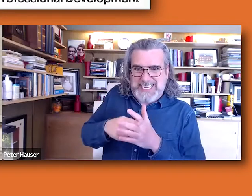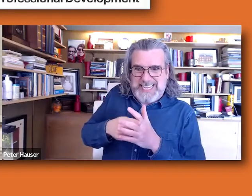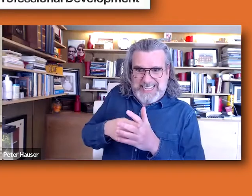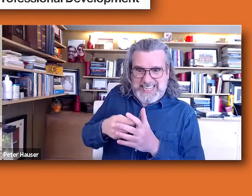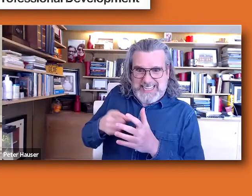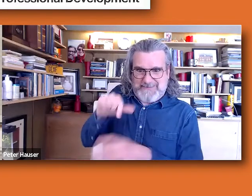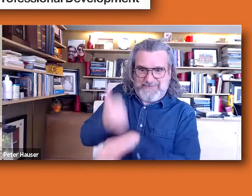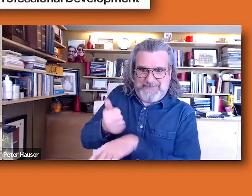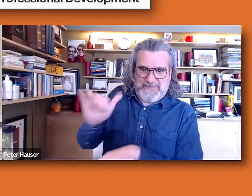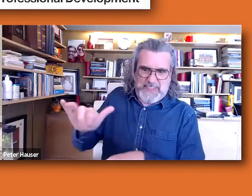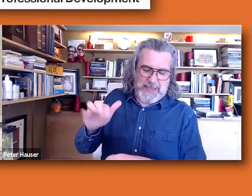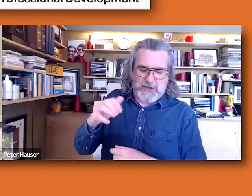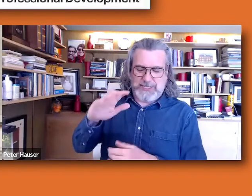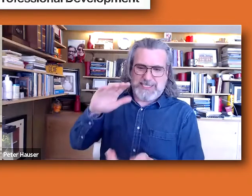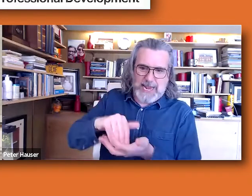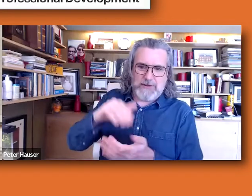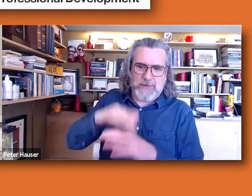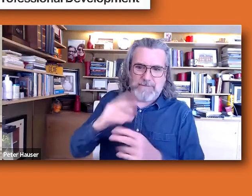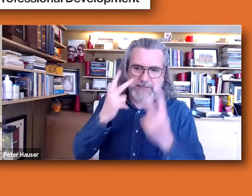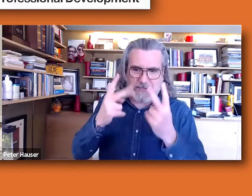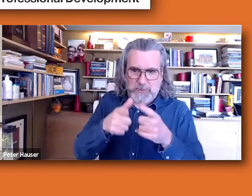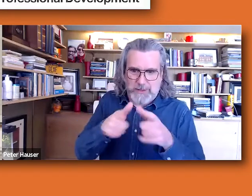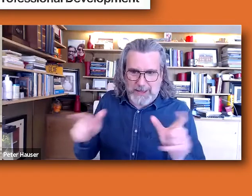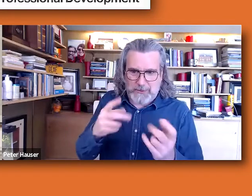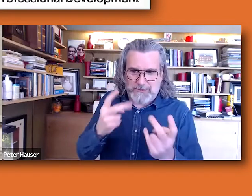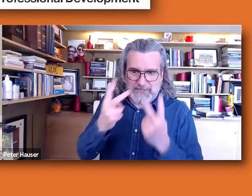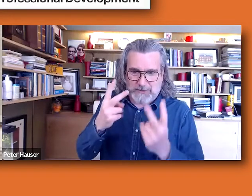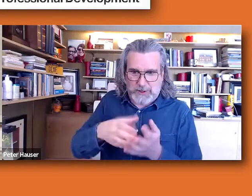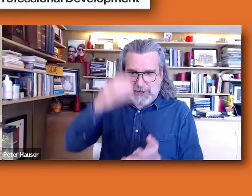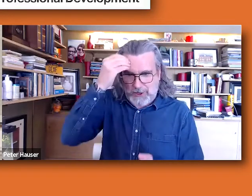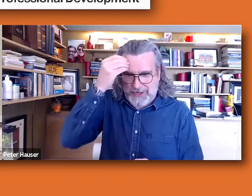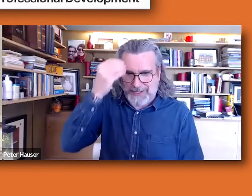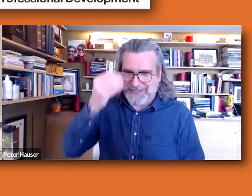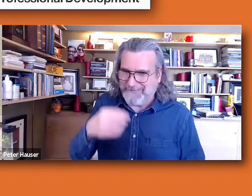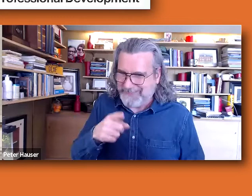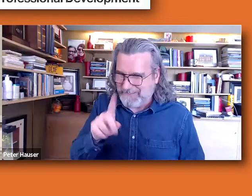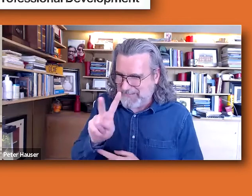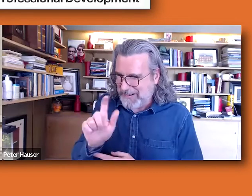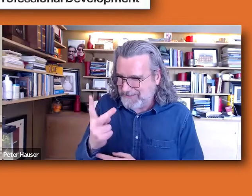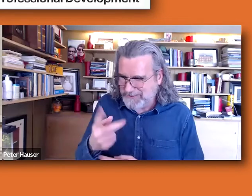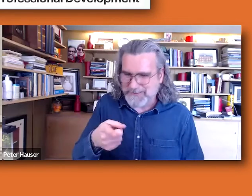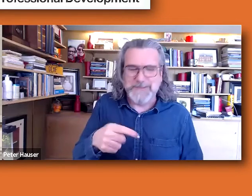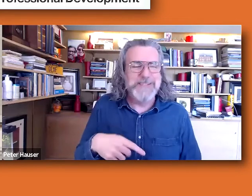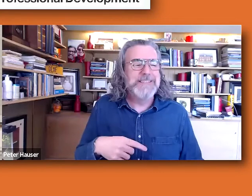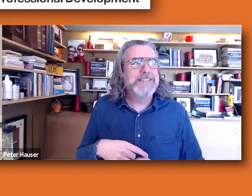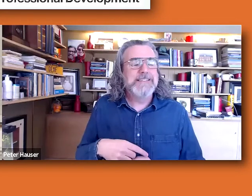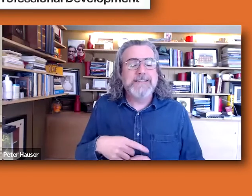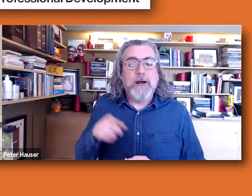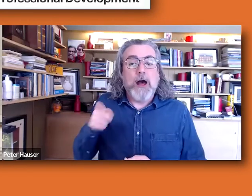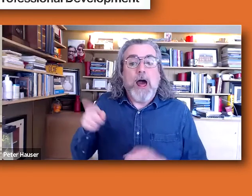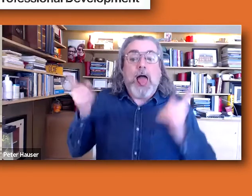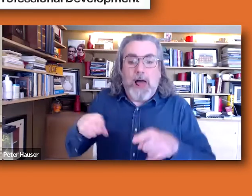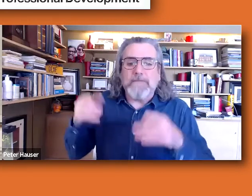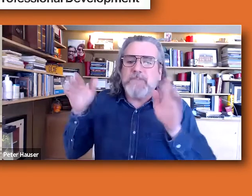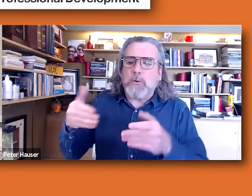to found the VL2 Lab, the Visual Learning, Visual Language Lab, which I know you remember, Jessica.